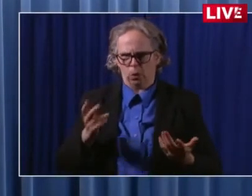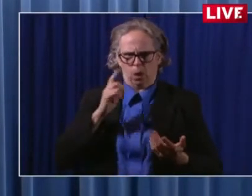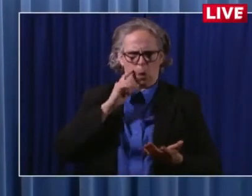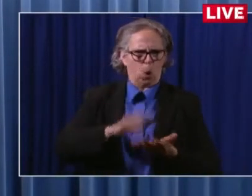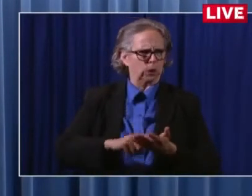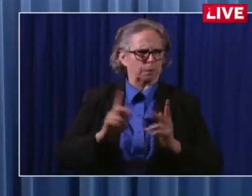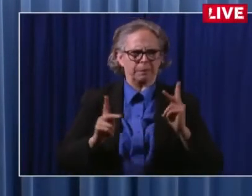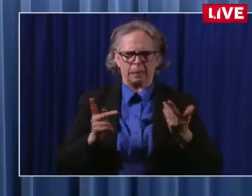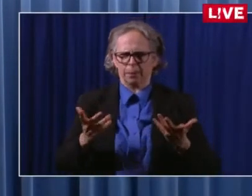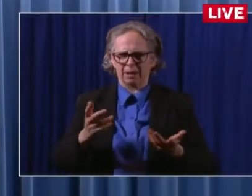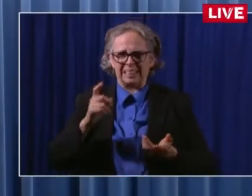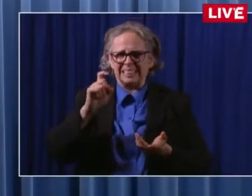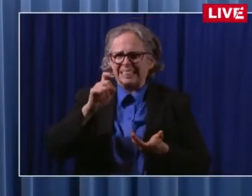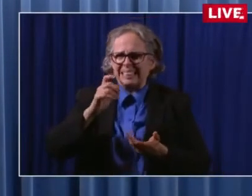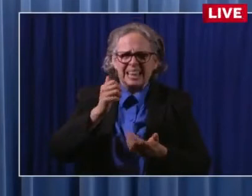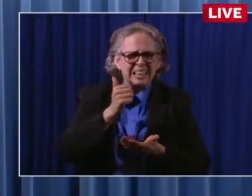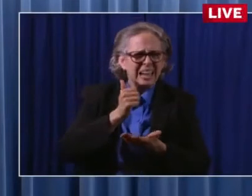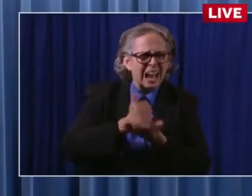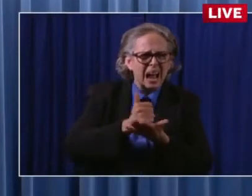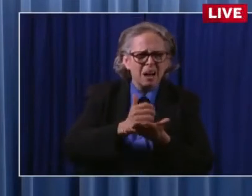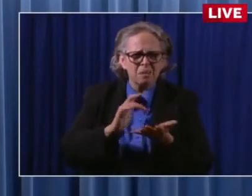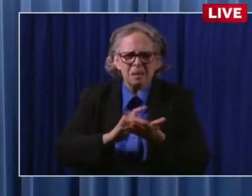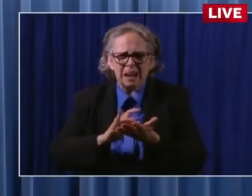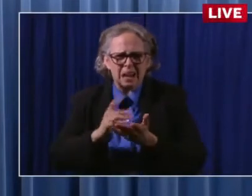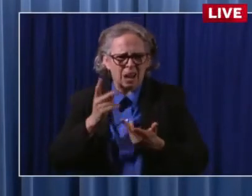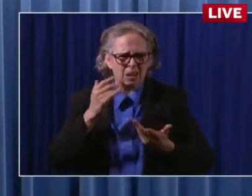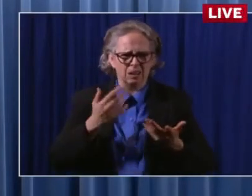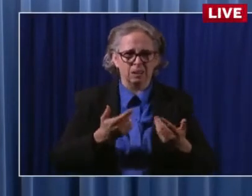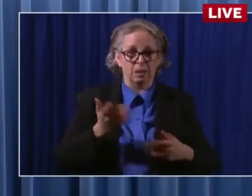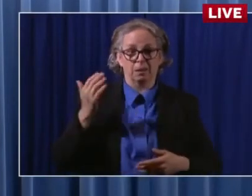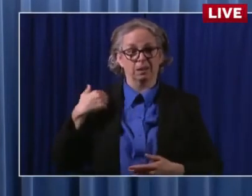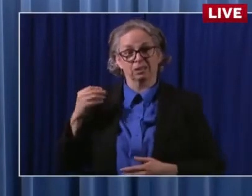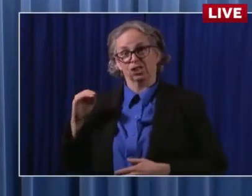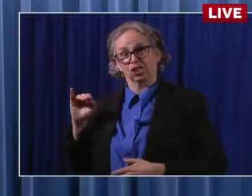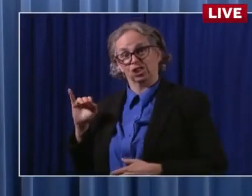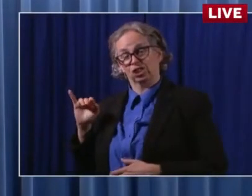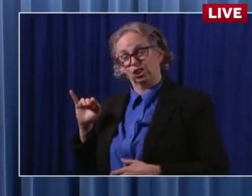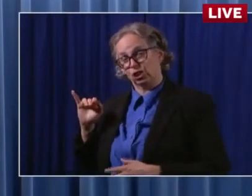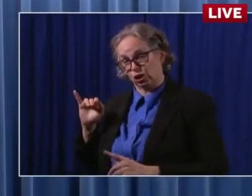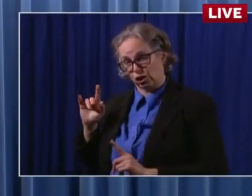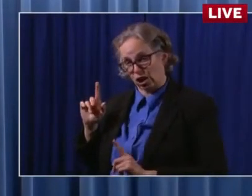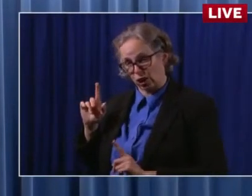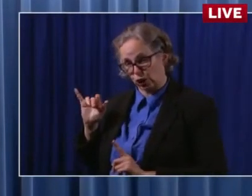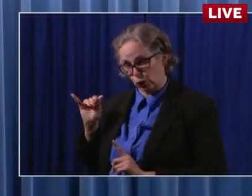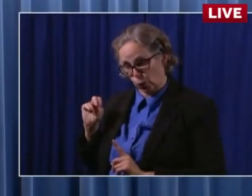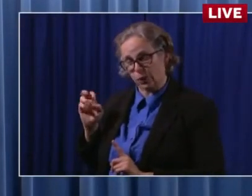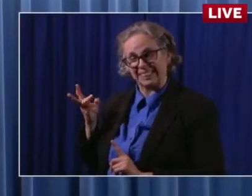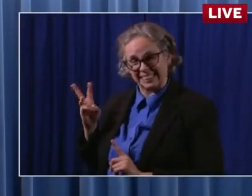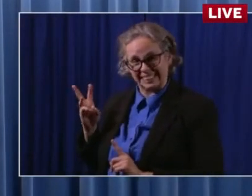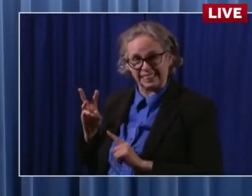THE COMMUNITY HAS CONTINUED TO EXPANDS EARLY SIGNS THAT PEOPLE ARE SEEKING MEDICAL CARE FOR COVID-19 SYMPTOMS.